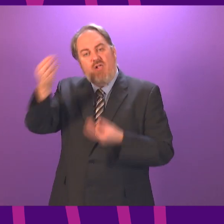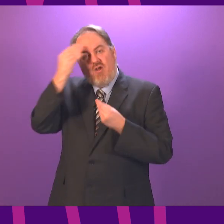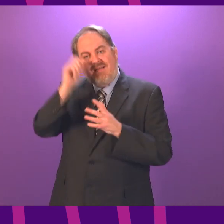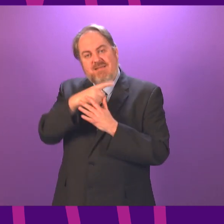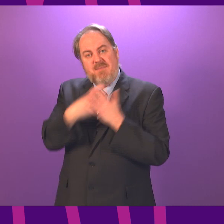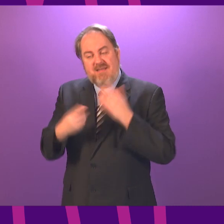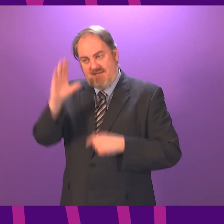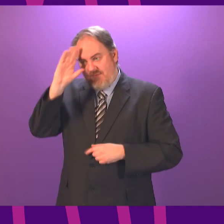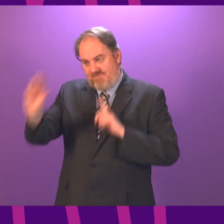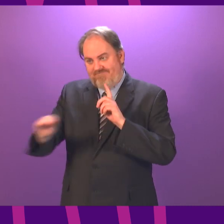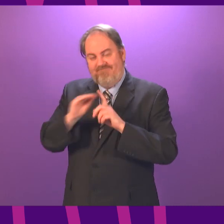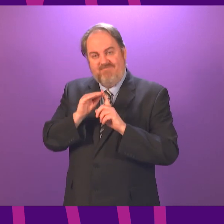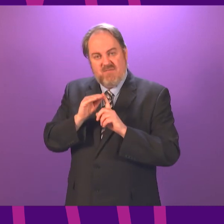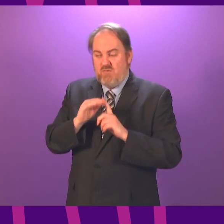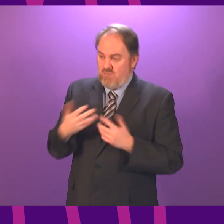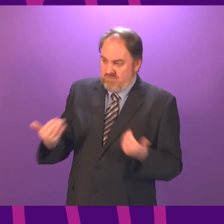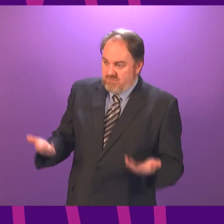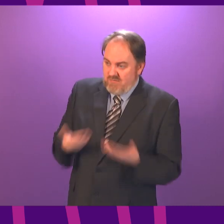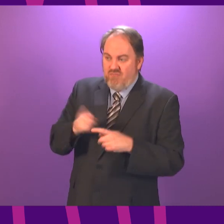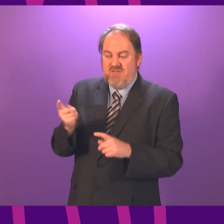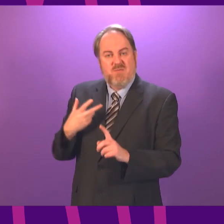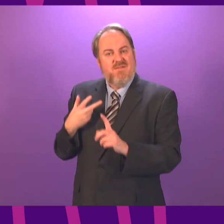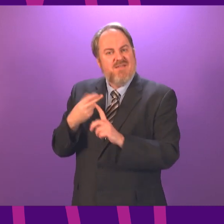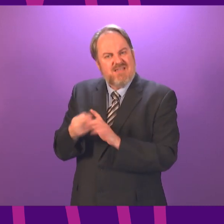forward. Will the Scottish Government also do that?